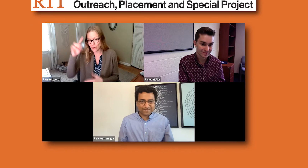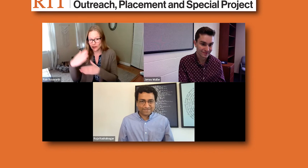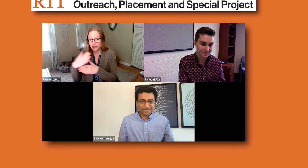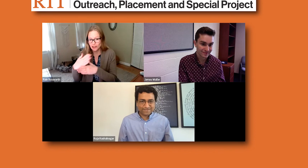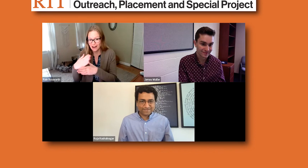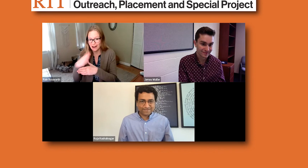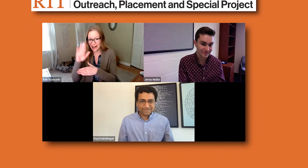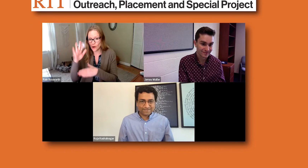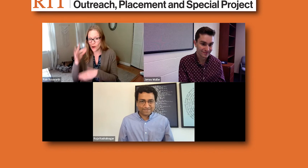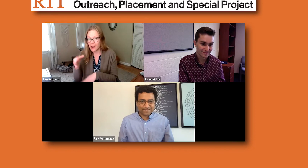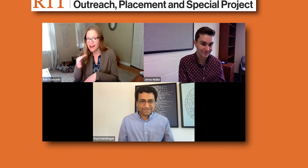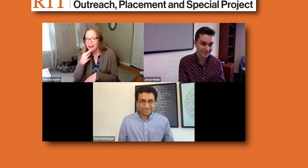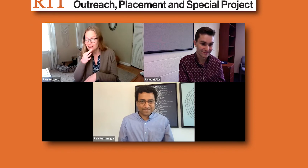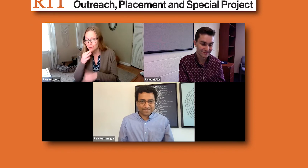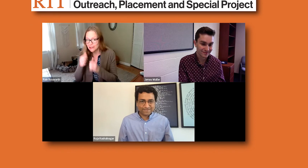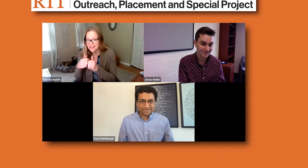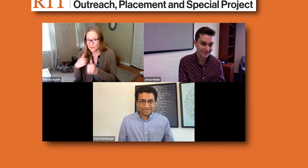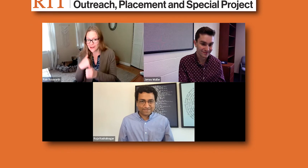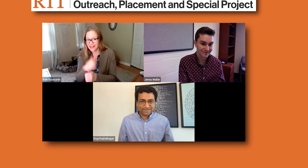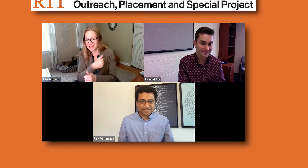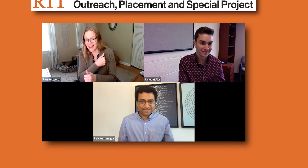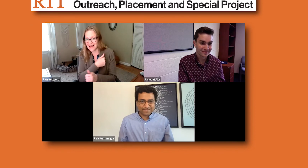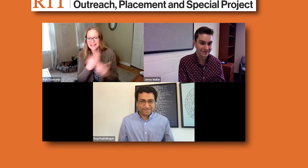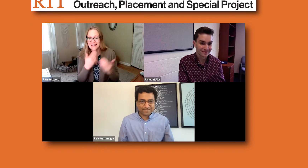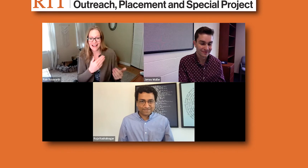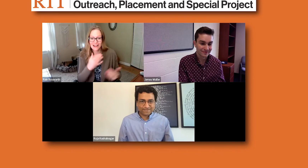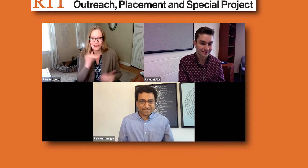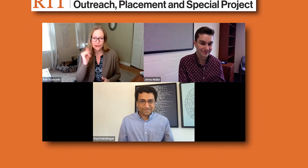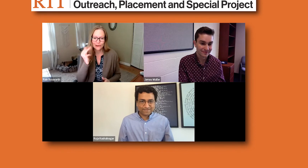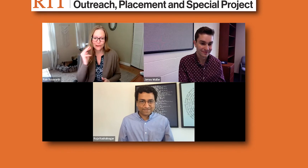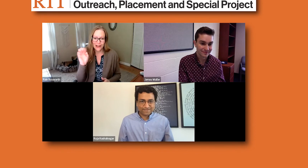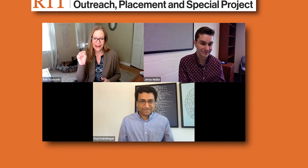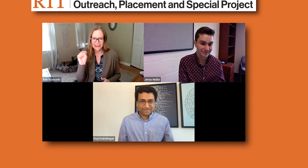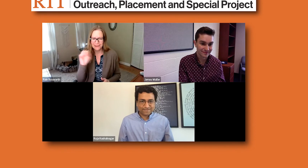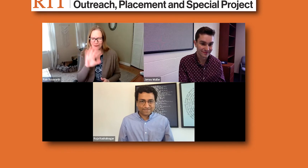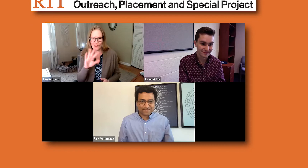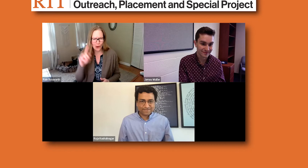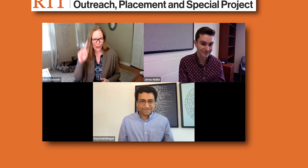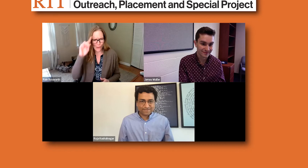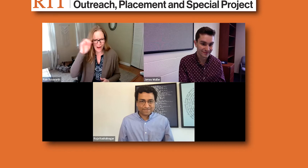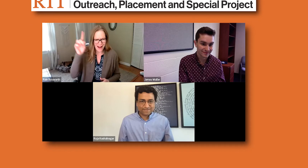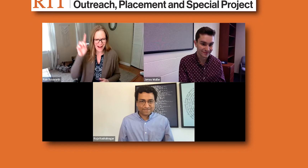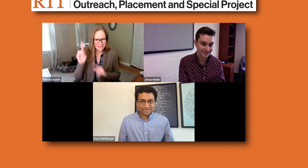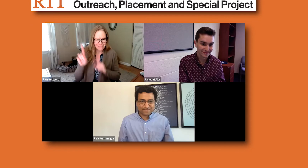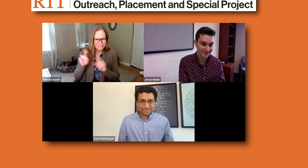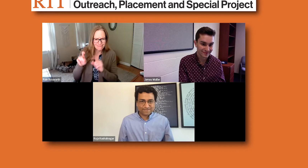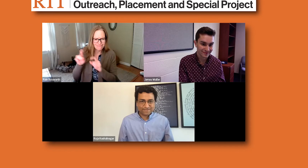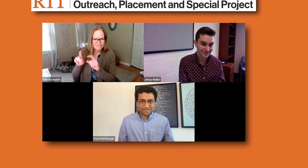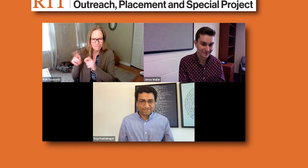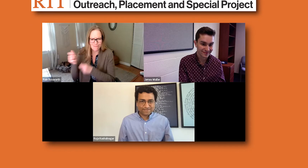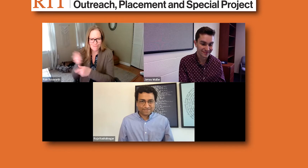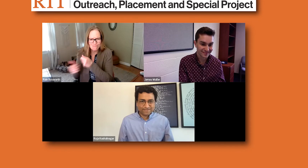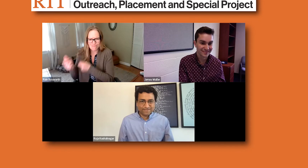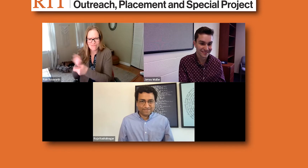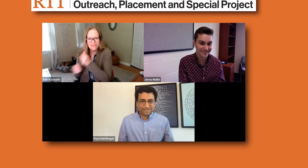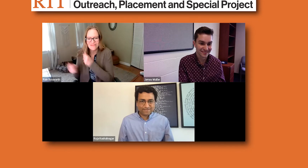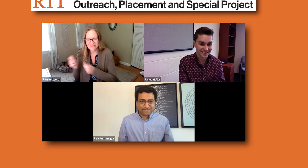Thank you, Raja, for sharing all of your expertize with all of us and thank you, James, for your wise